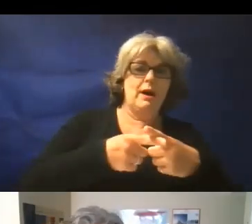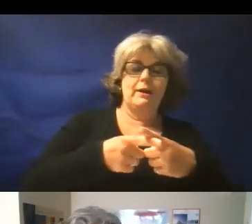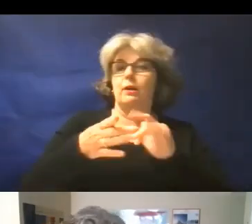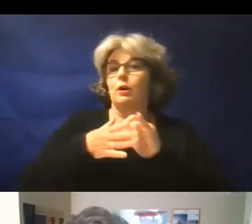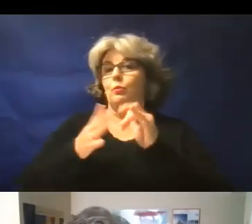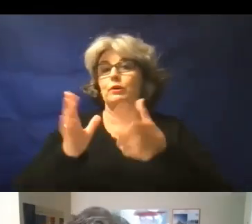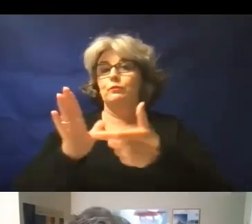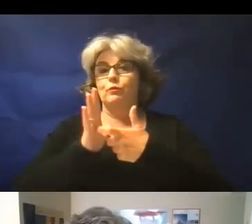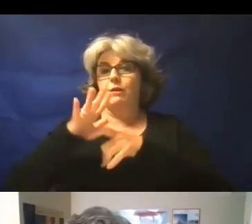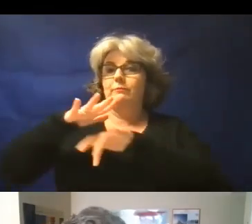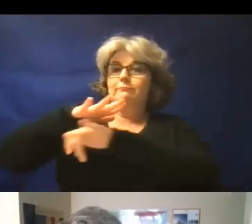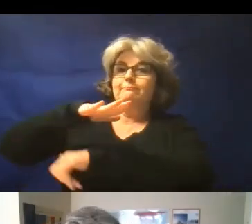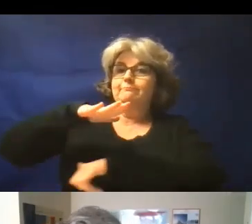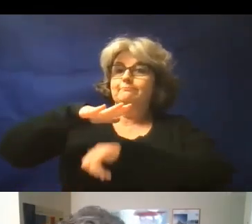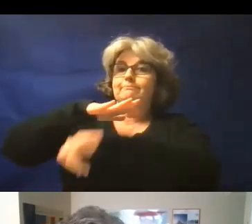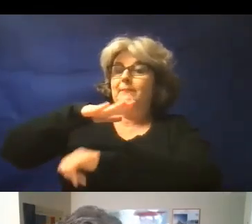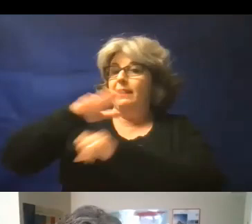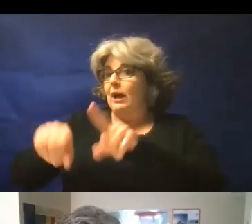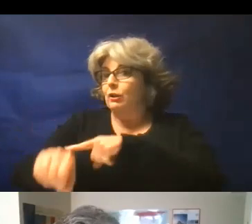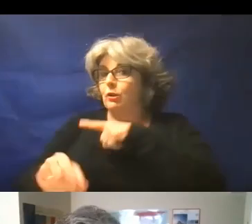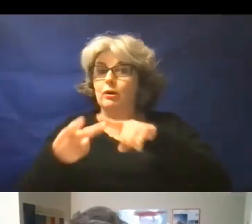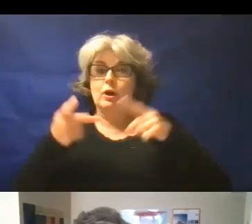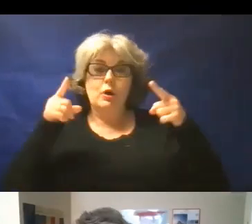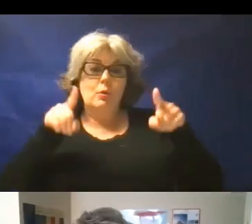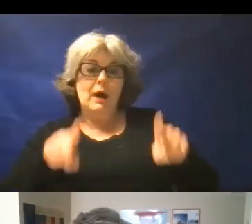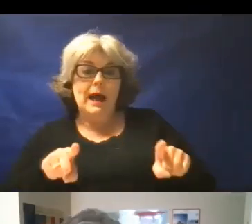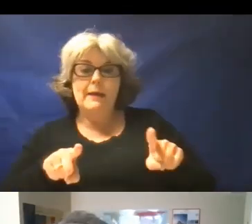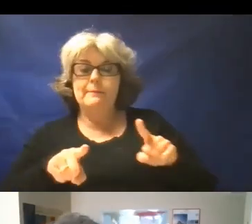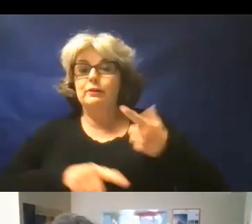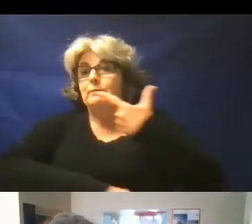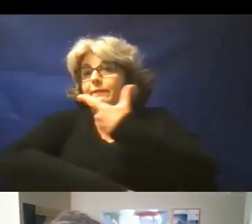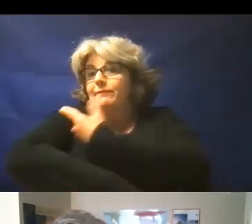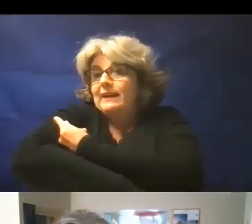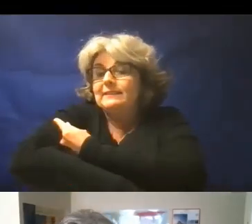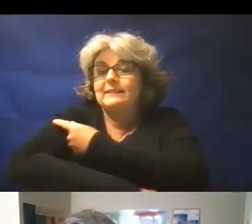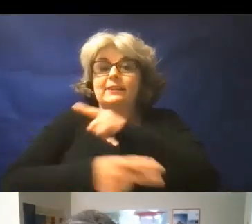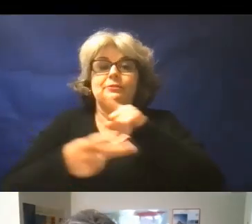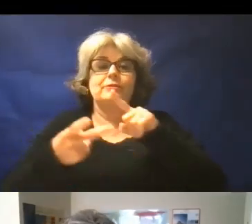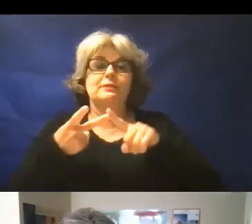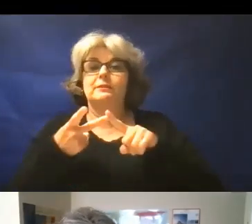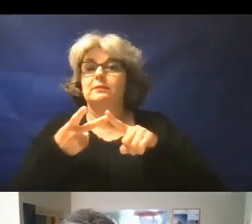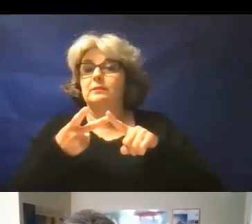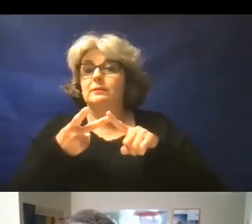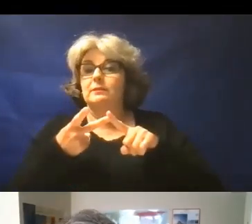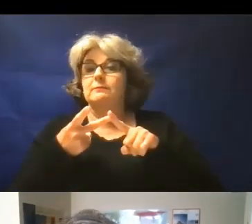for how long what happens if you've been vaccinated do you need to you know as Cindy